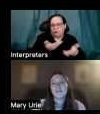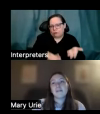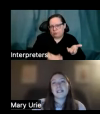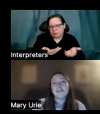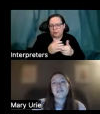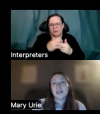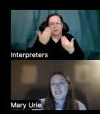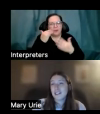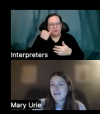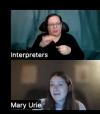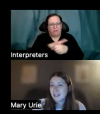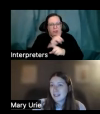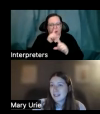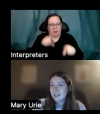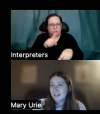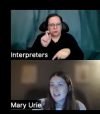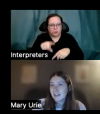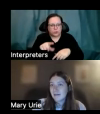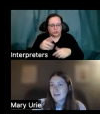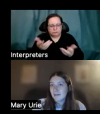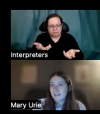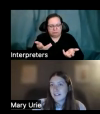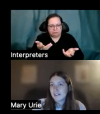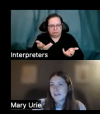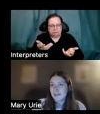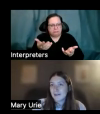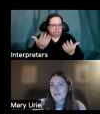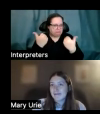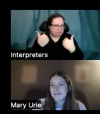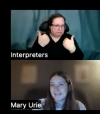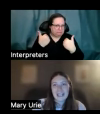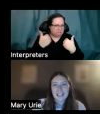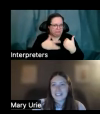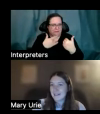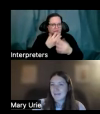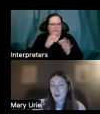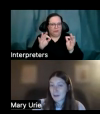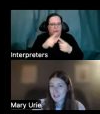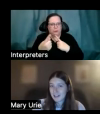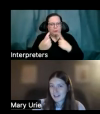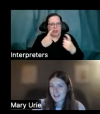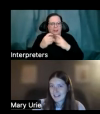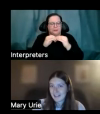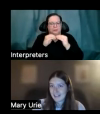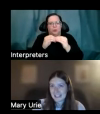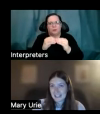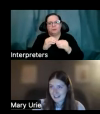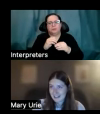that fully answered the question. Feel free to ask more questions, if it did not.